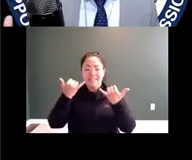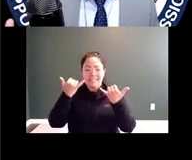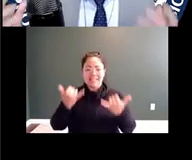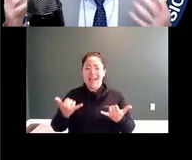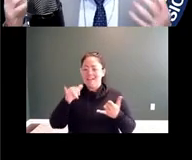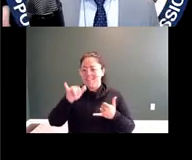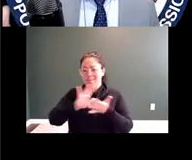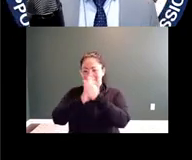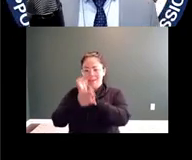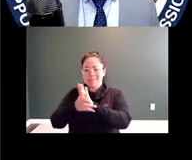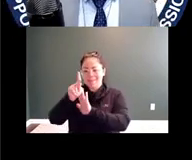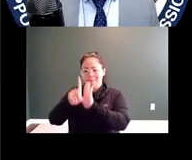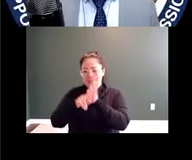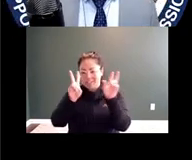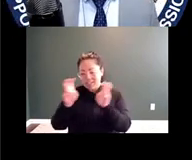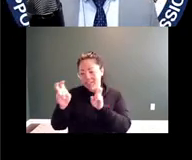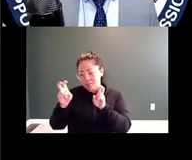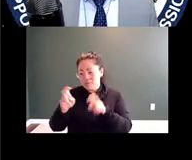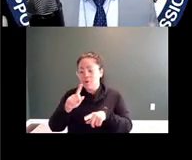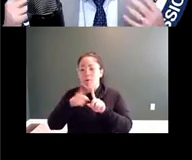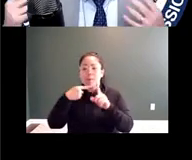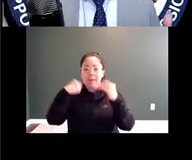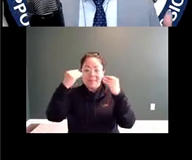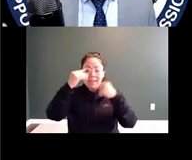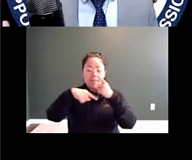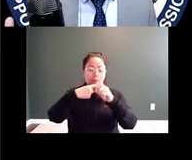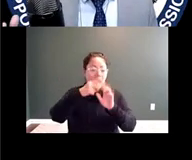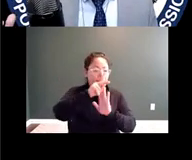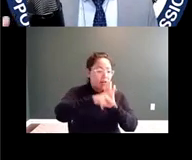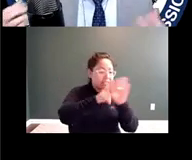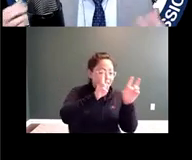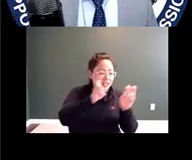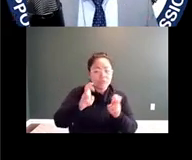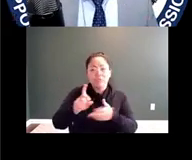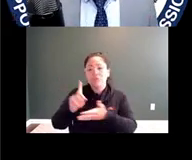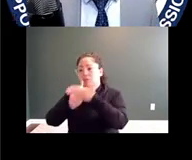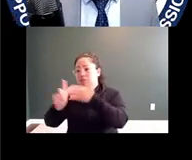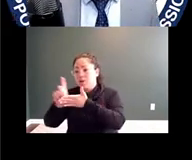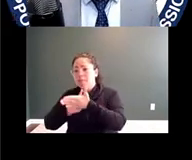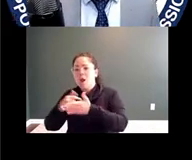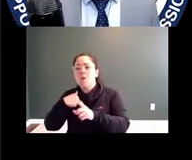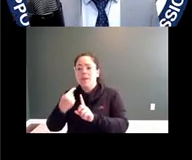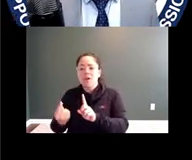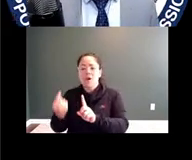and when we think about policy issues, when we think about discrimination, we go back to adverse impact.